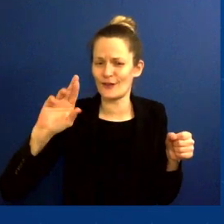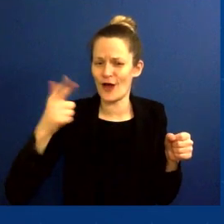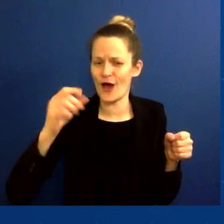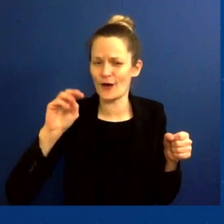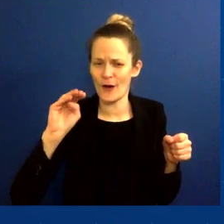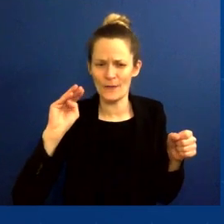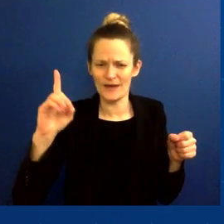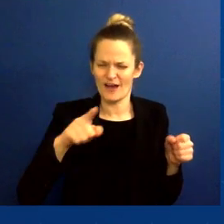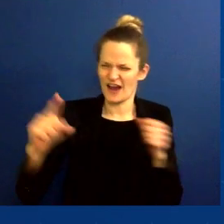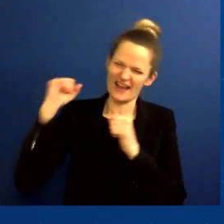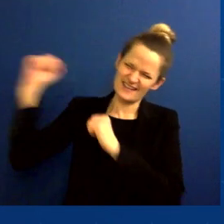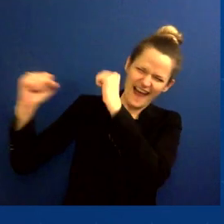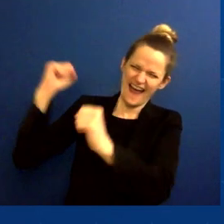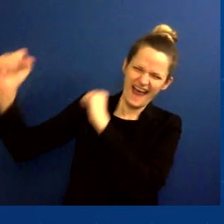And my father is a union boilermaker.